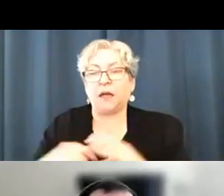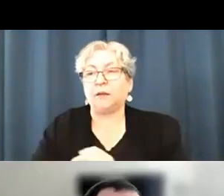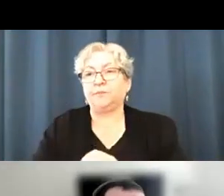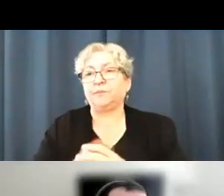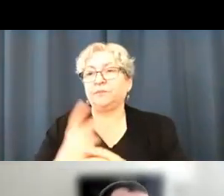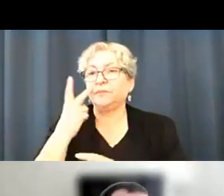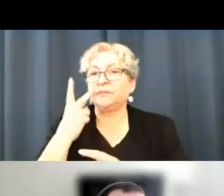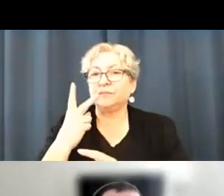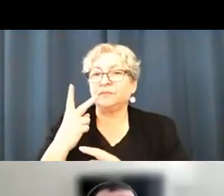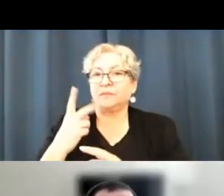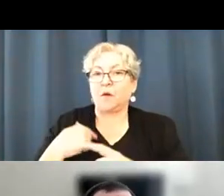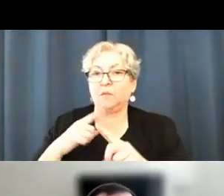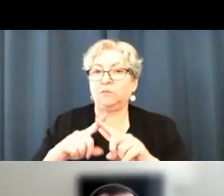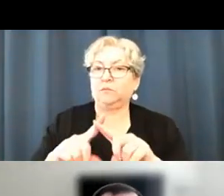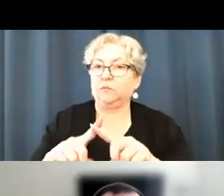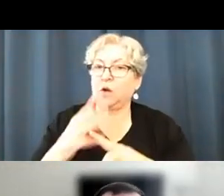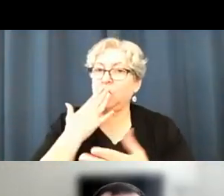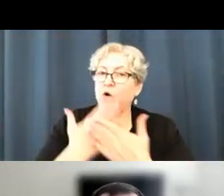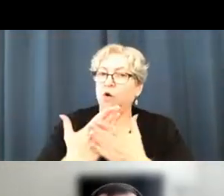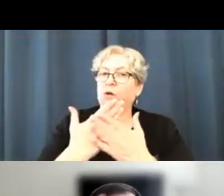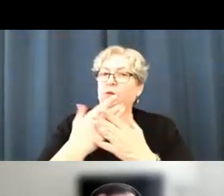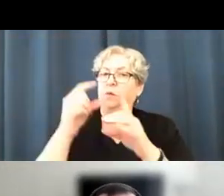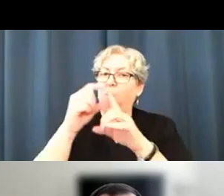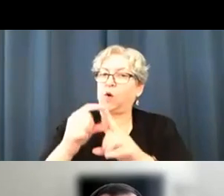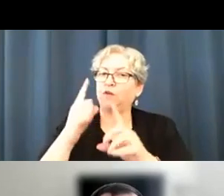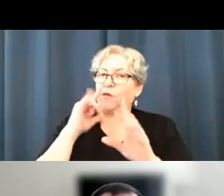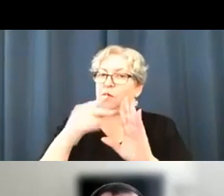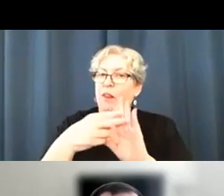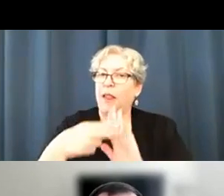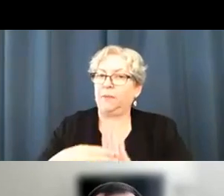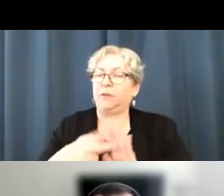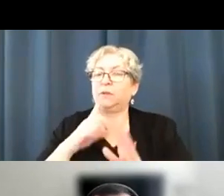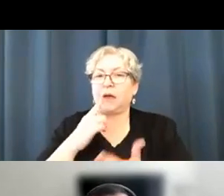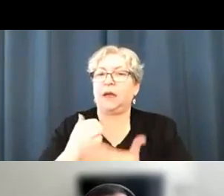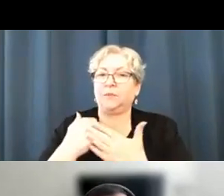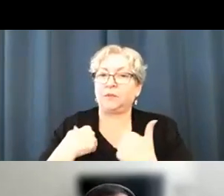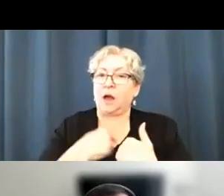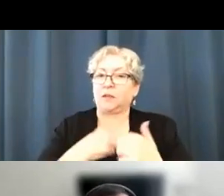on good label is also helpful for screen reader users